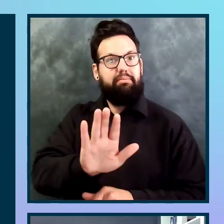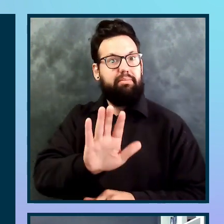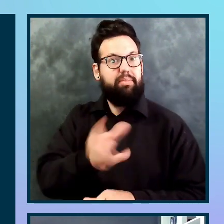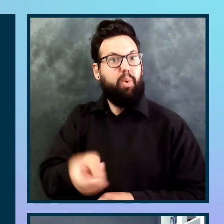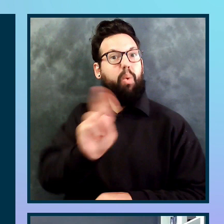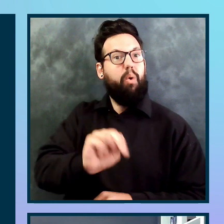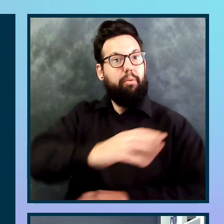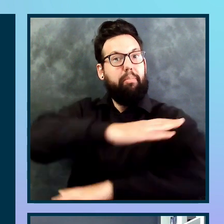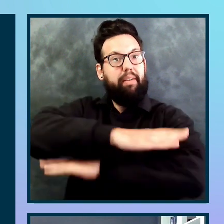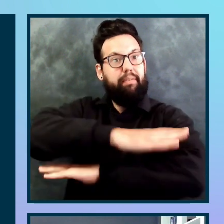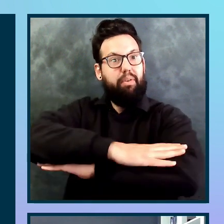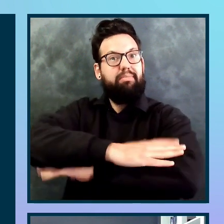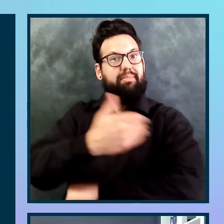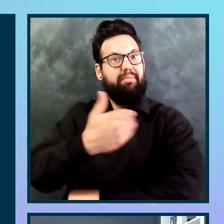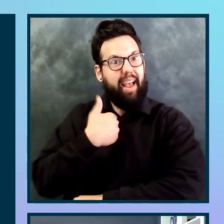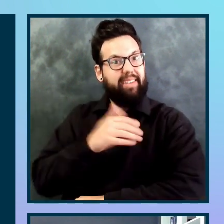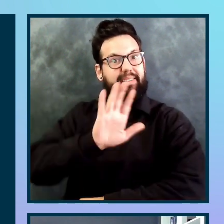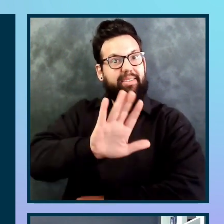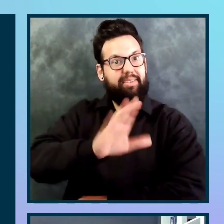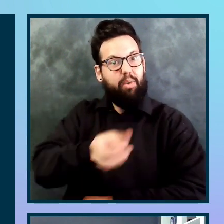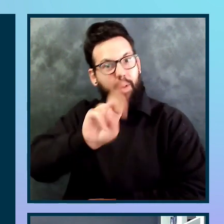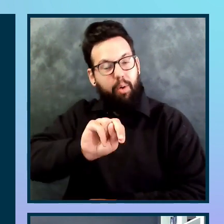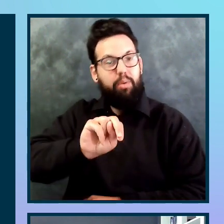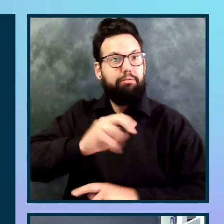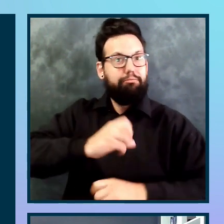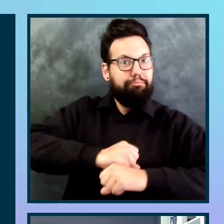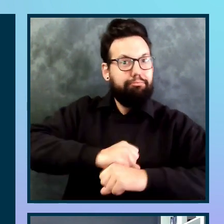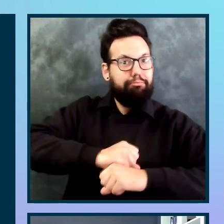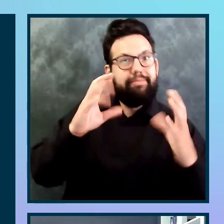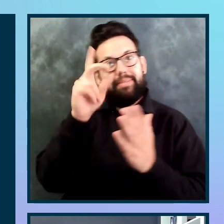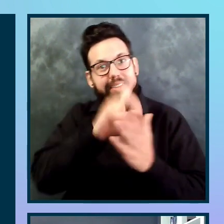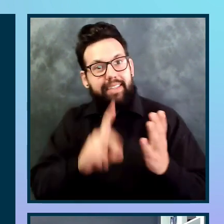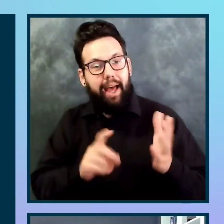Because there's a lot of things happening on the screen. So consider from the beginning of your project